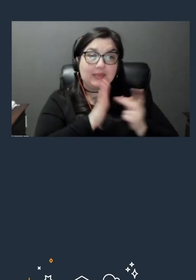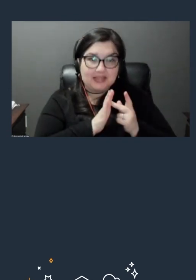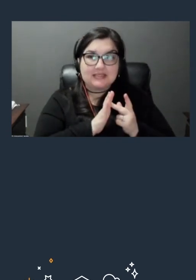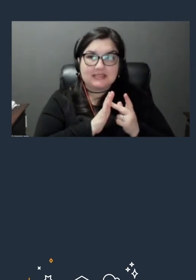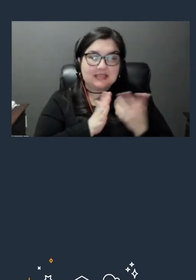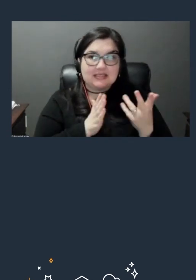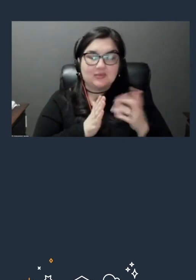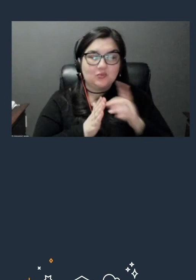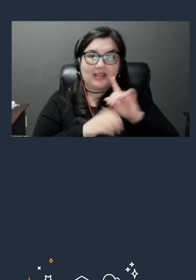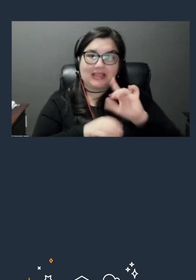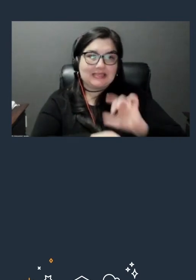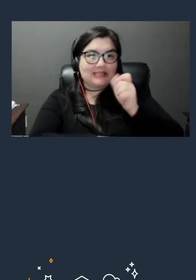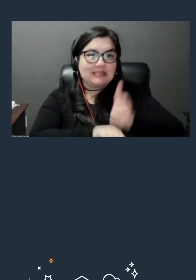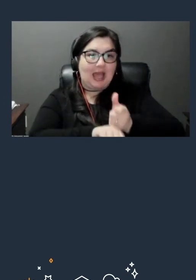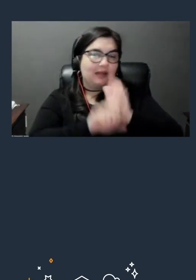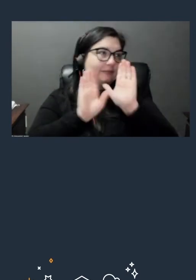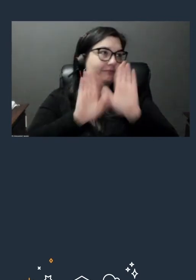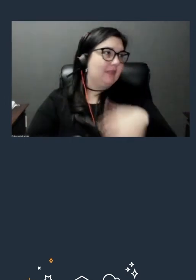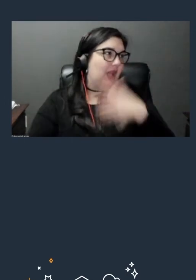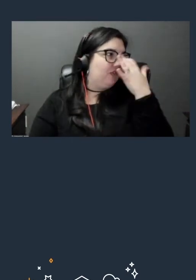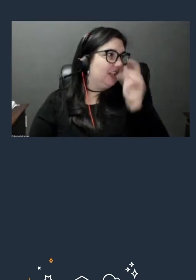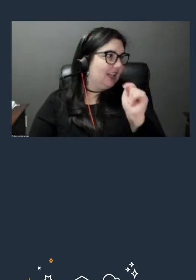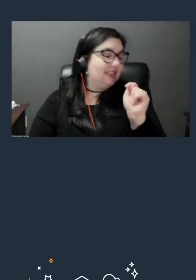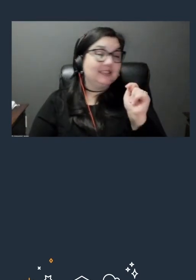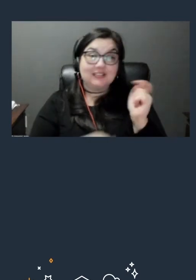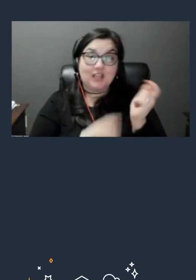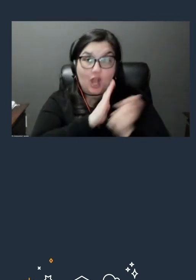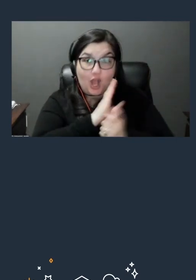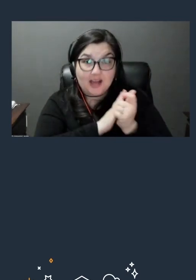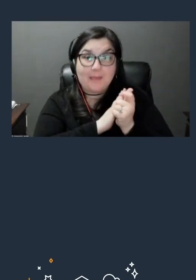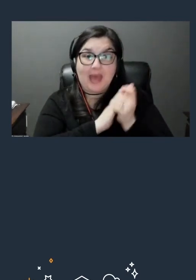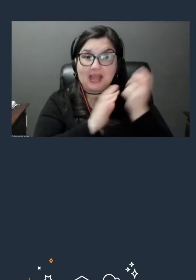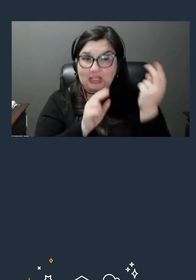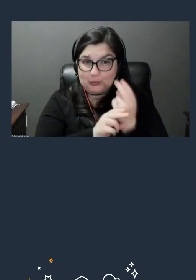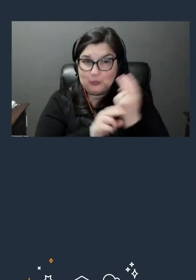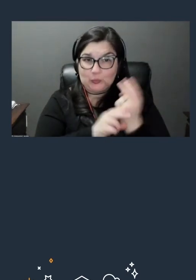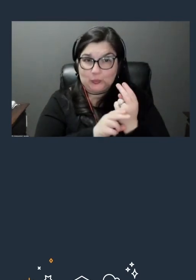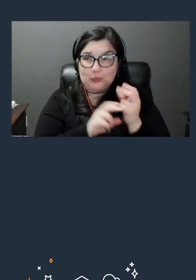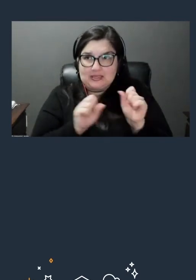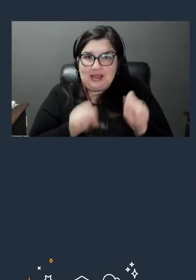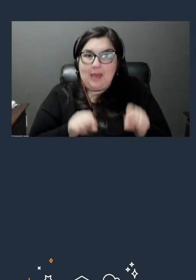where you can automatically use this capability to essentially up your data.